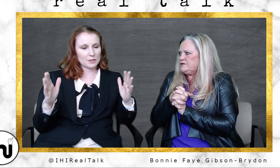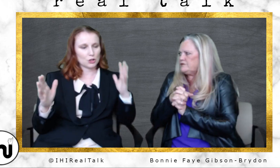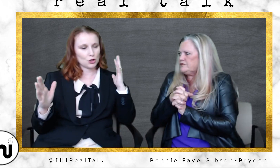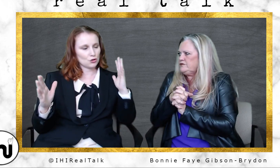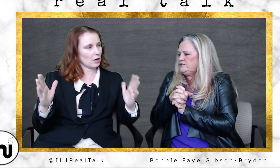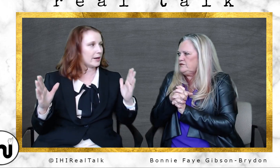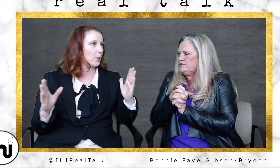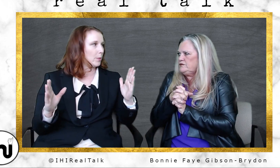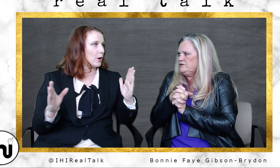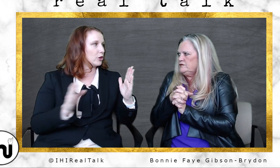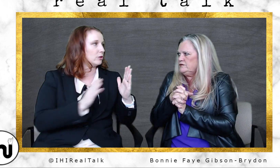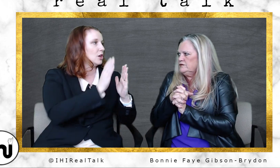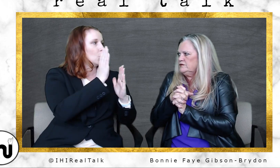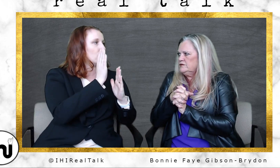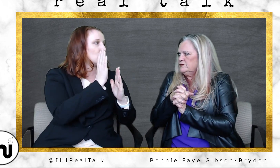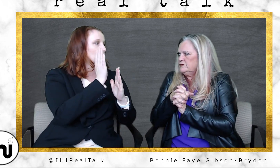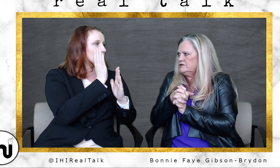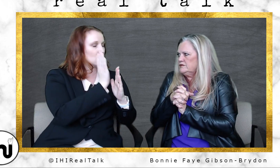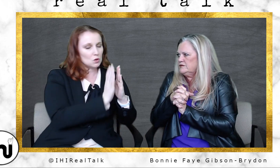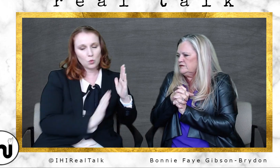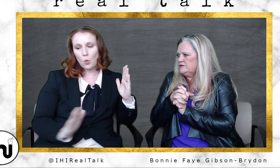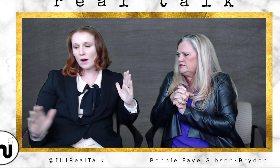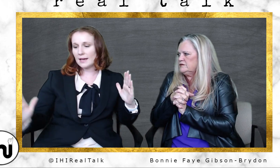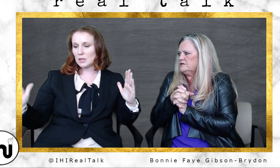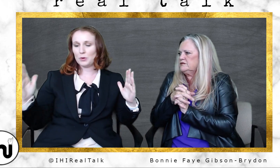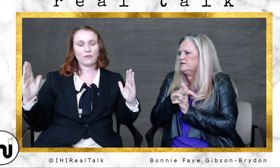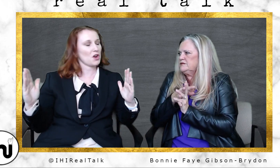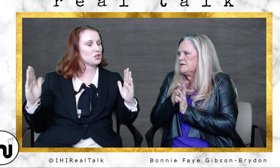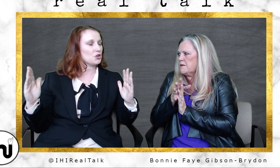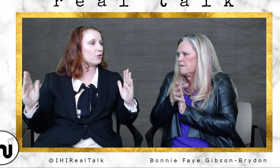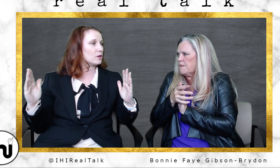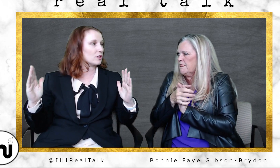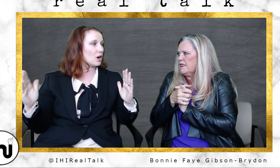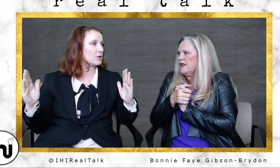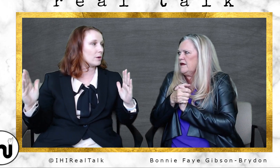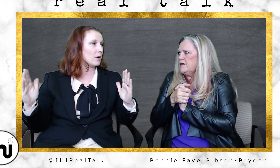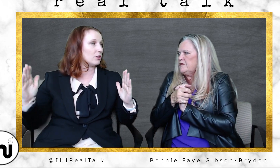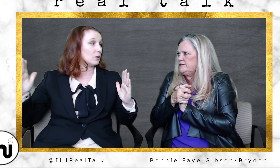from such a strong Helper Model, we swung as a profession over to the Conduit Model,